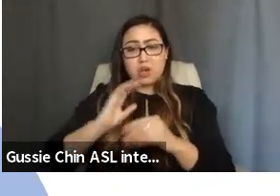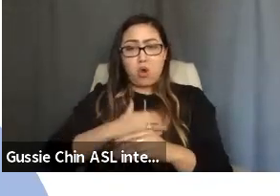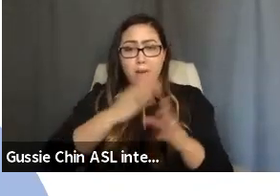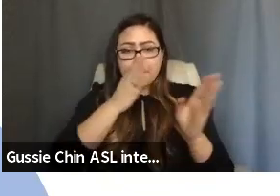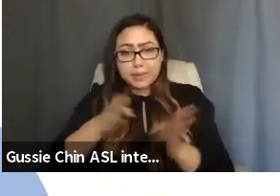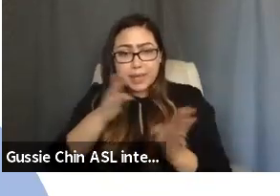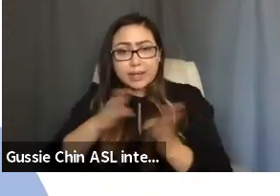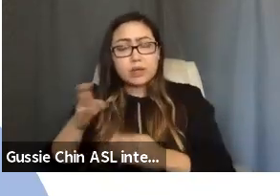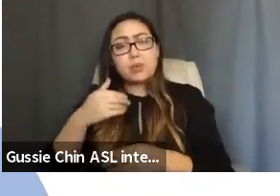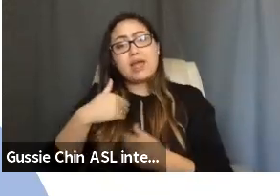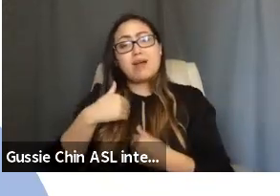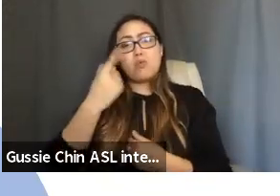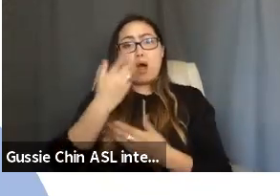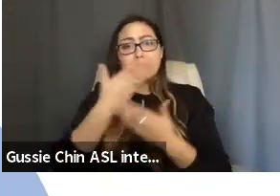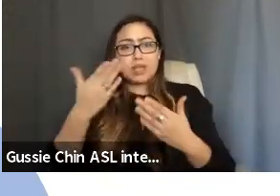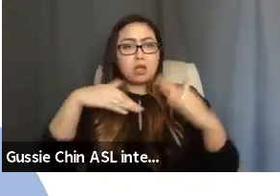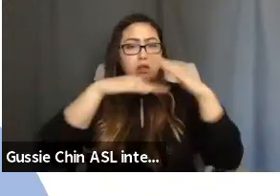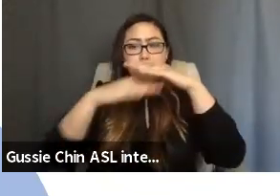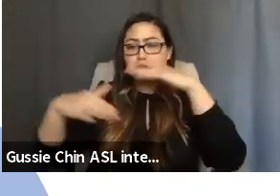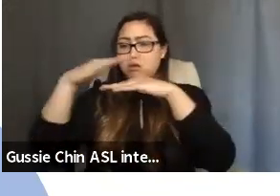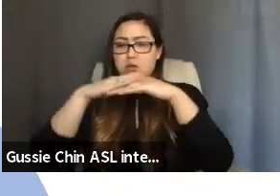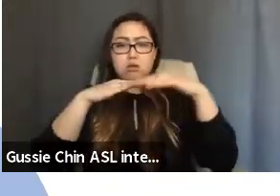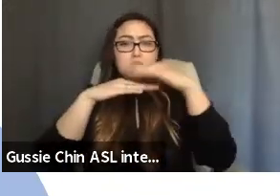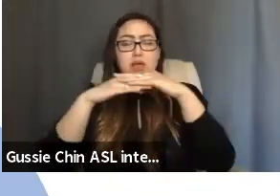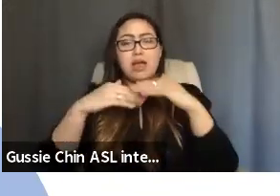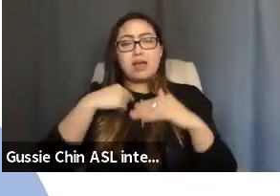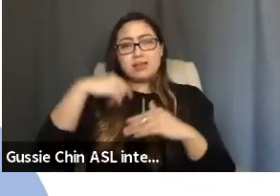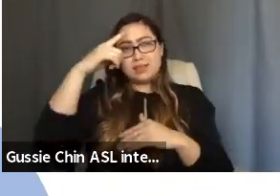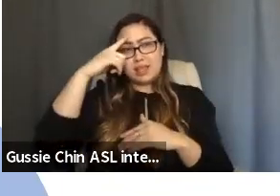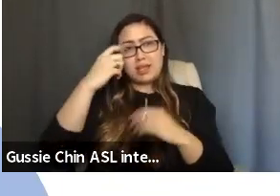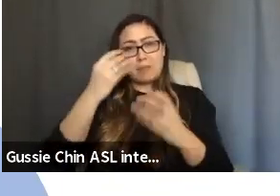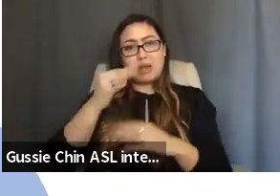know, one thing on top of the other, and I think many of you on this call have probably had the